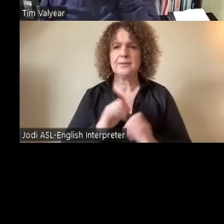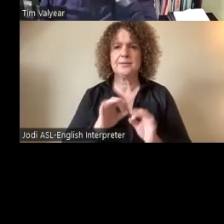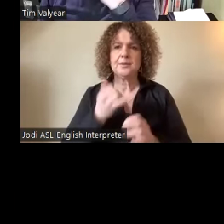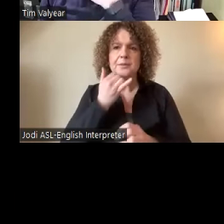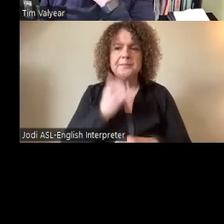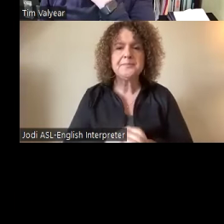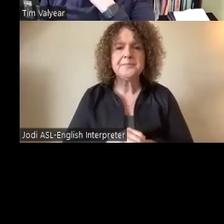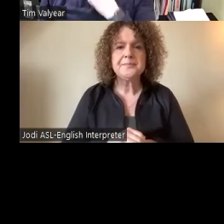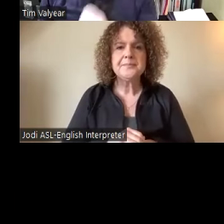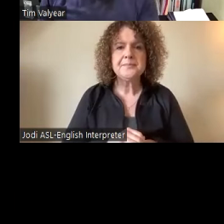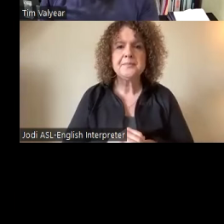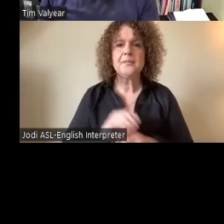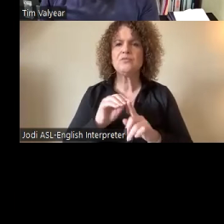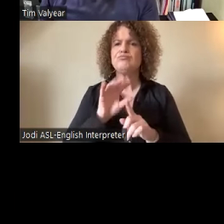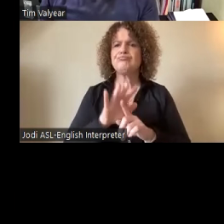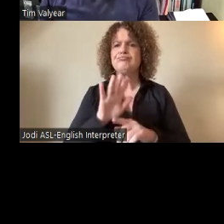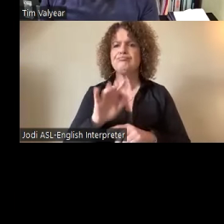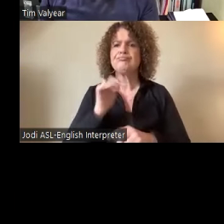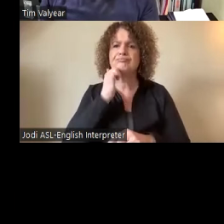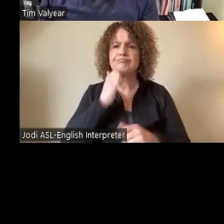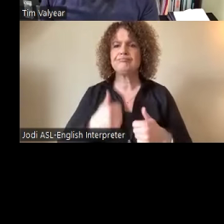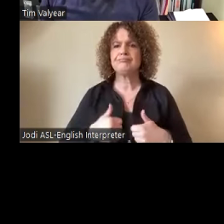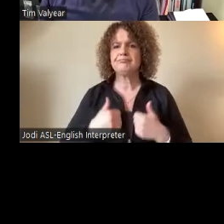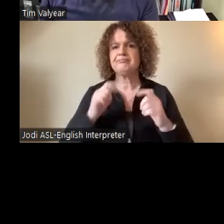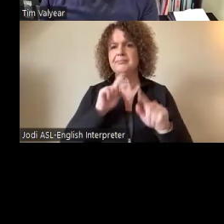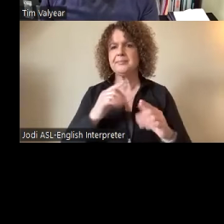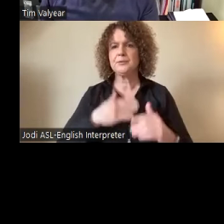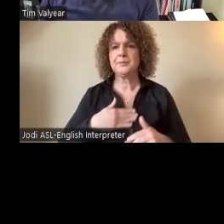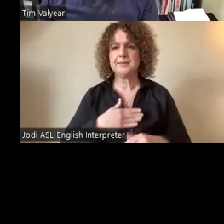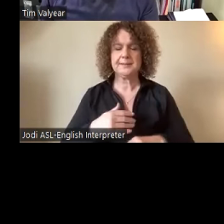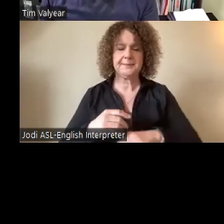question is do you feel more confident in using IPAC